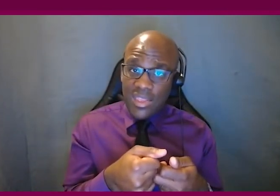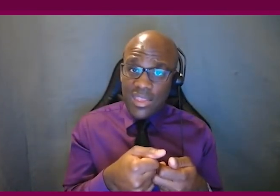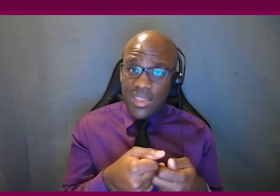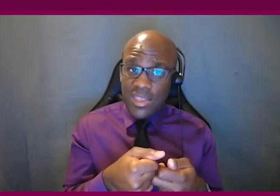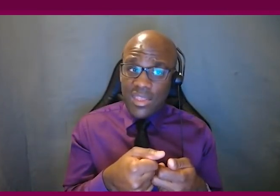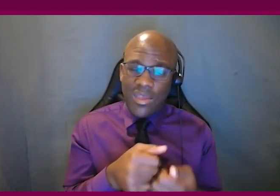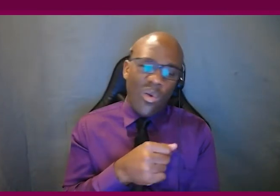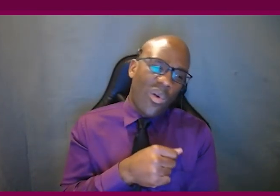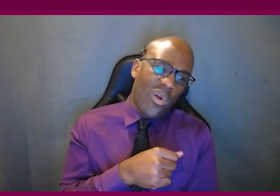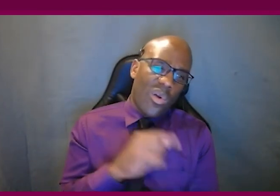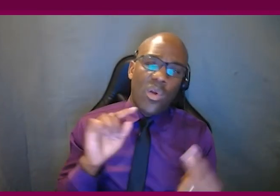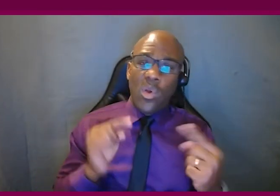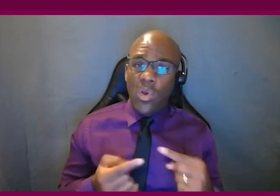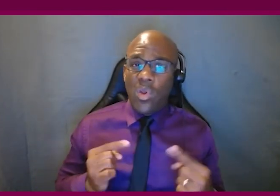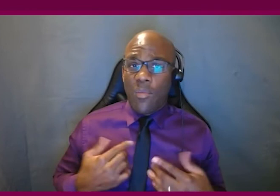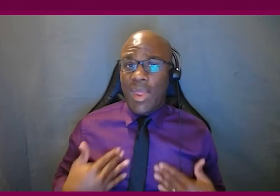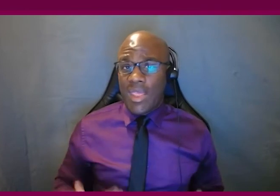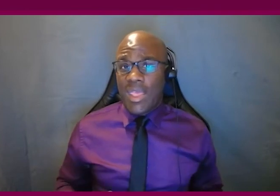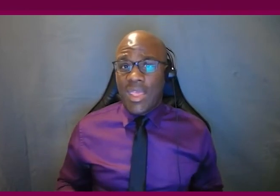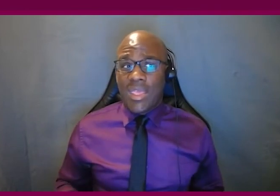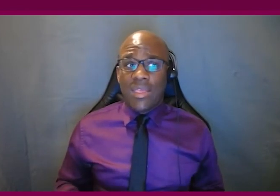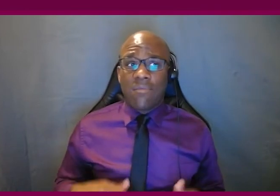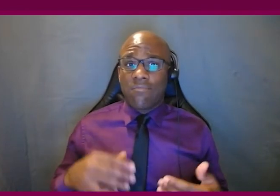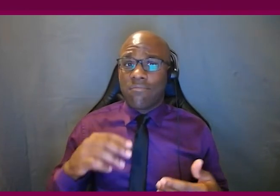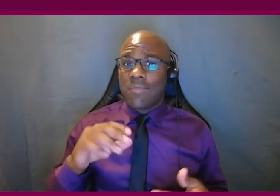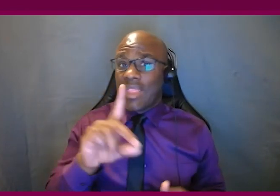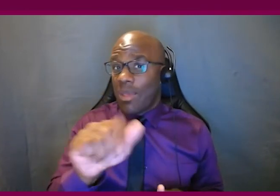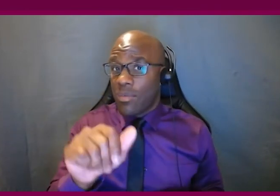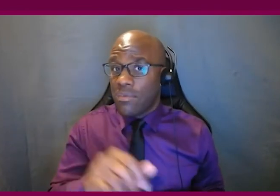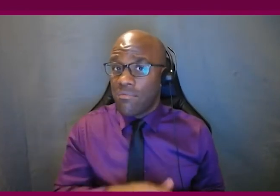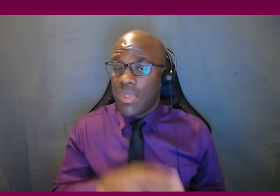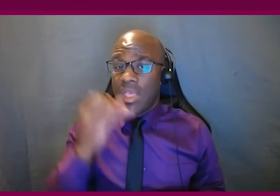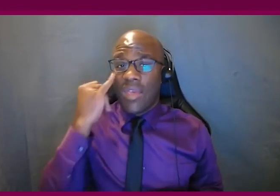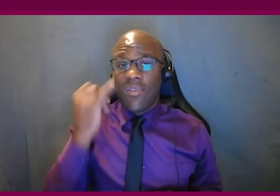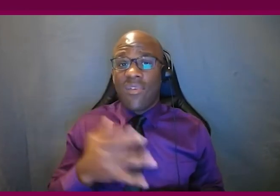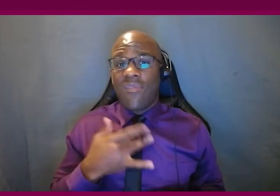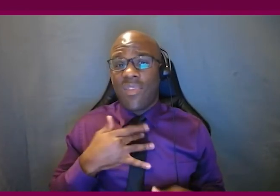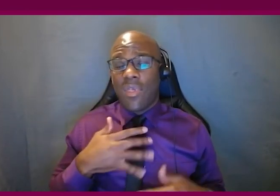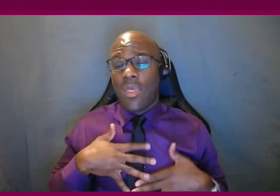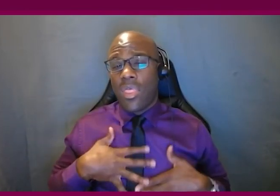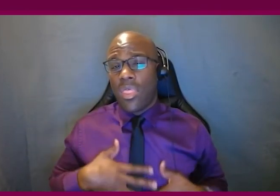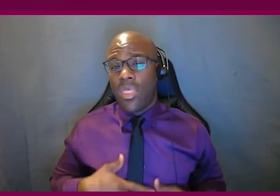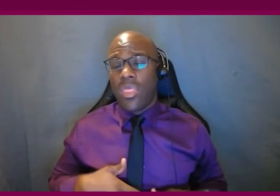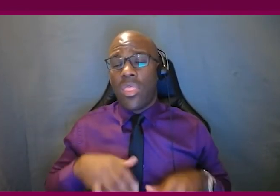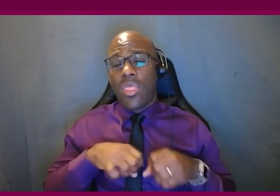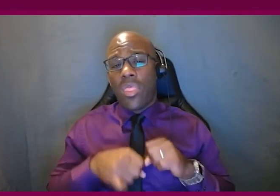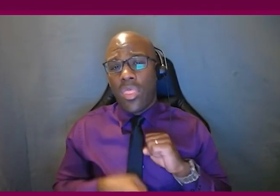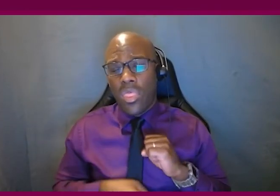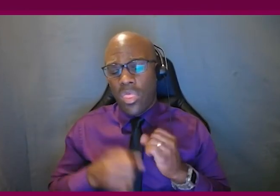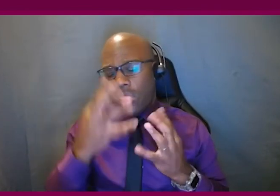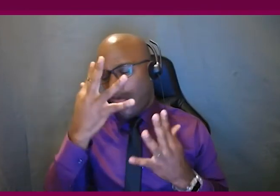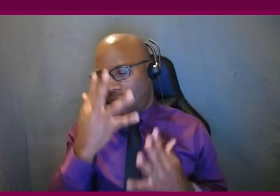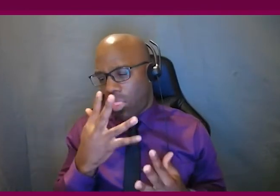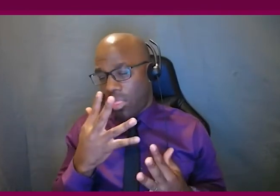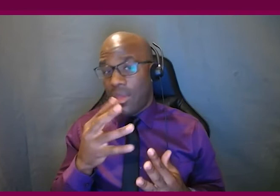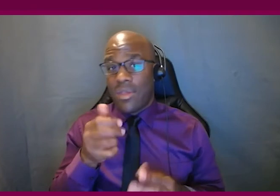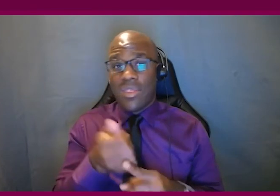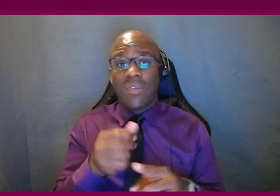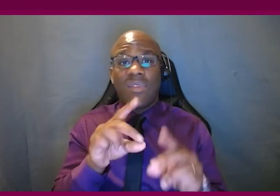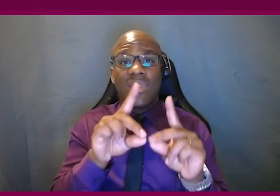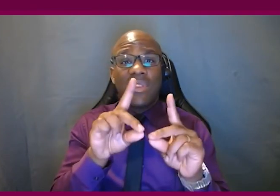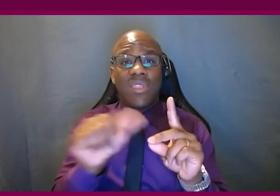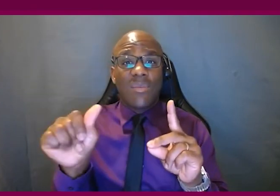And I think we need to think about disability as a very human thing that will touch us all